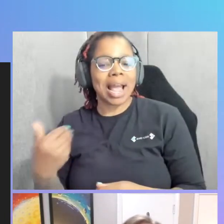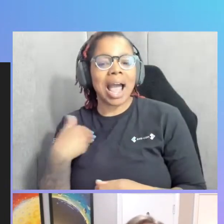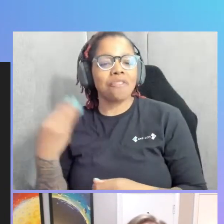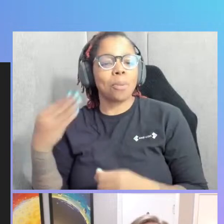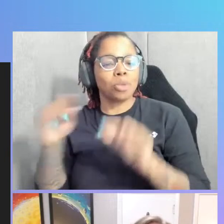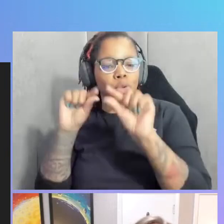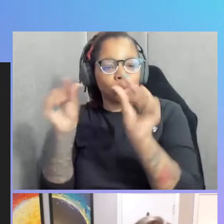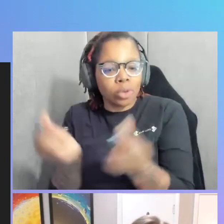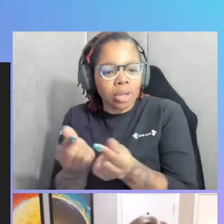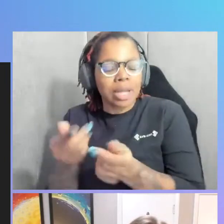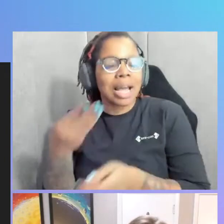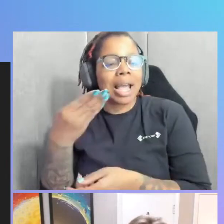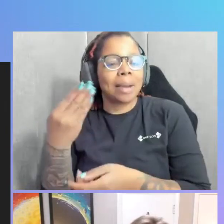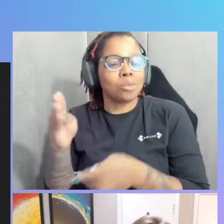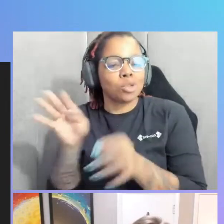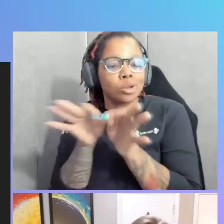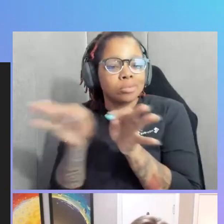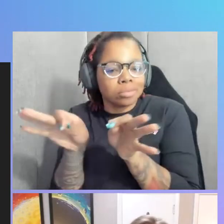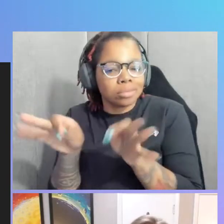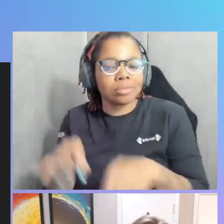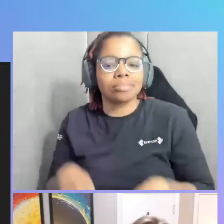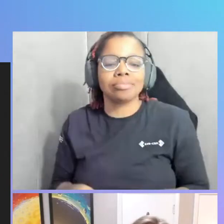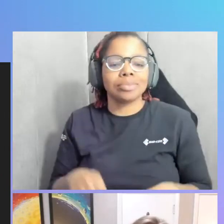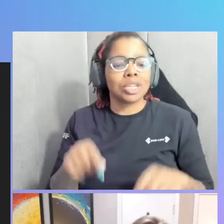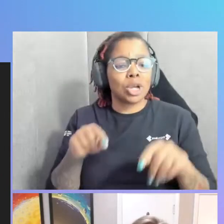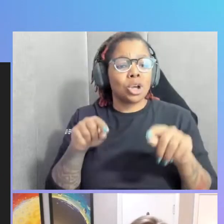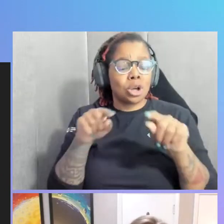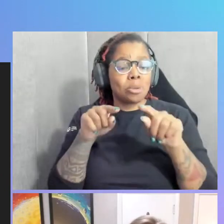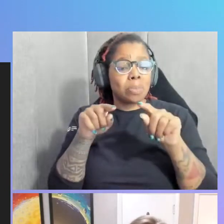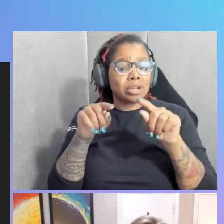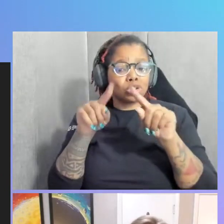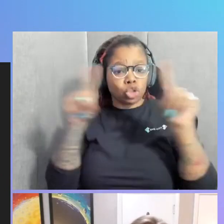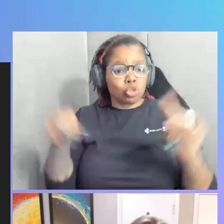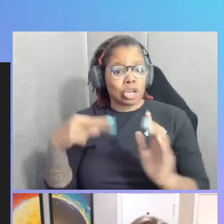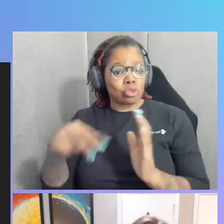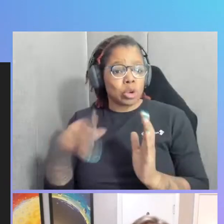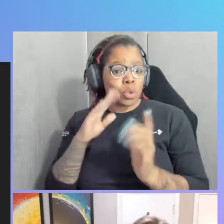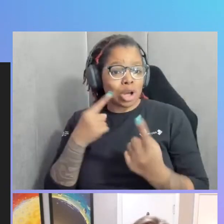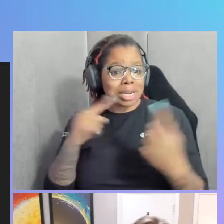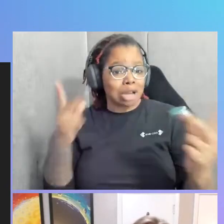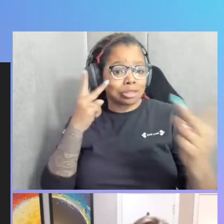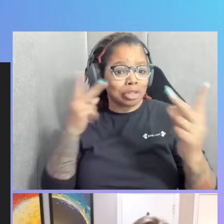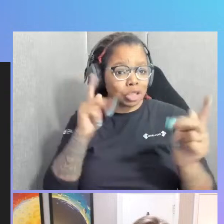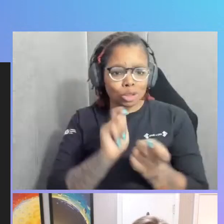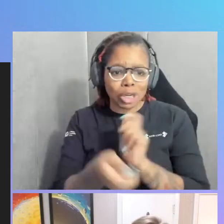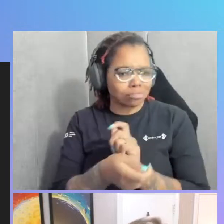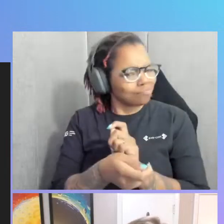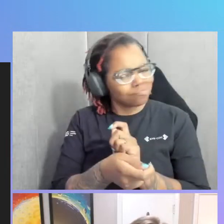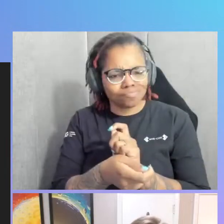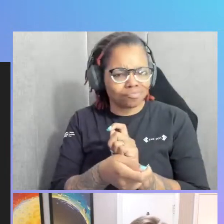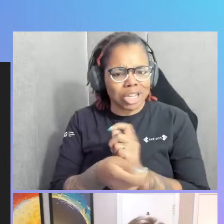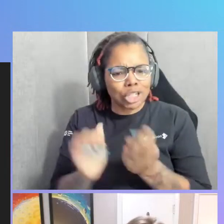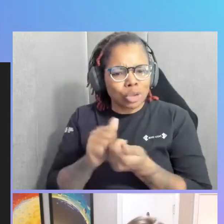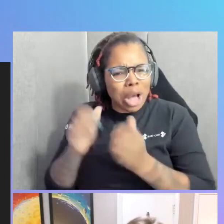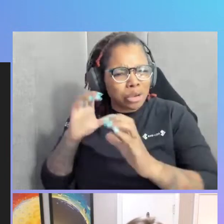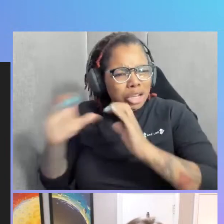don't announce that visual change, so how can a screen reader communicate the